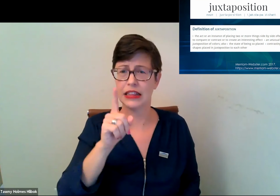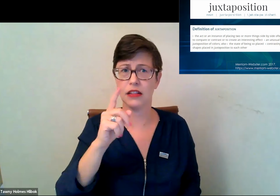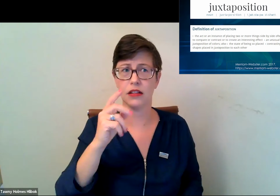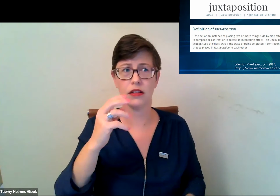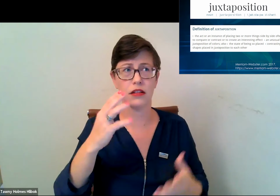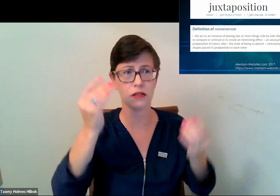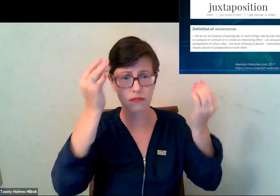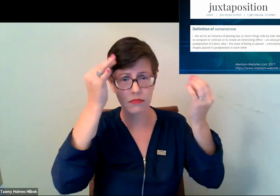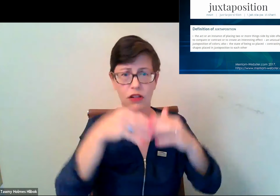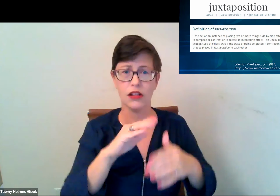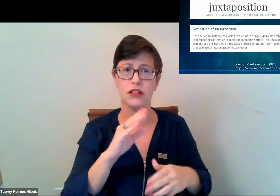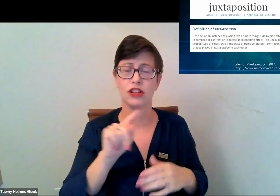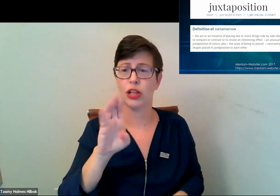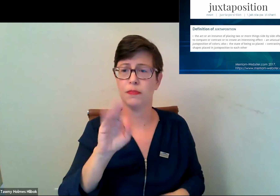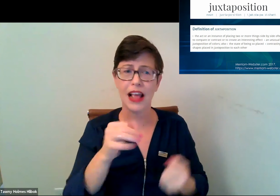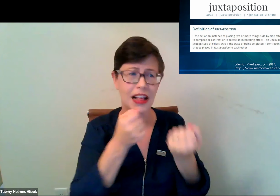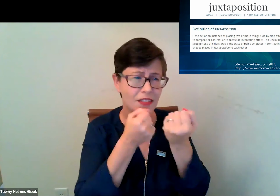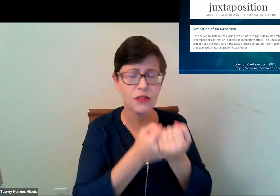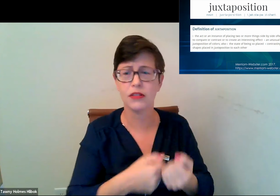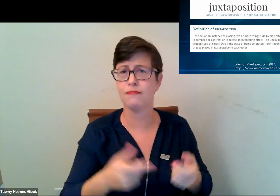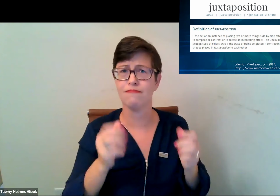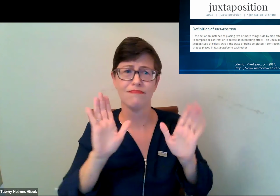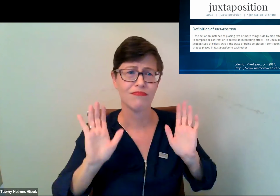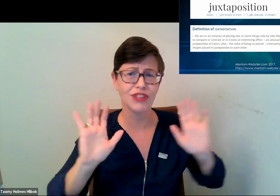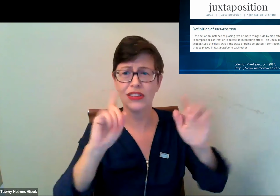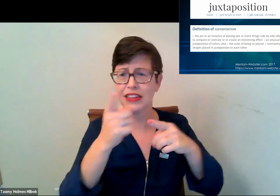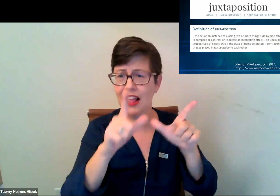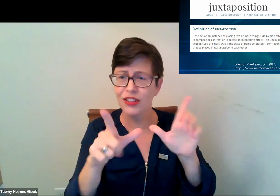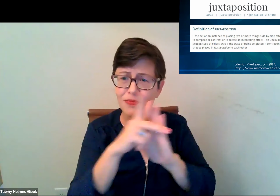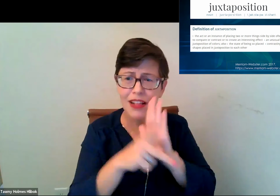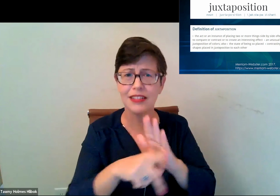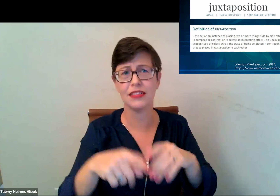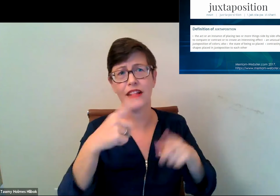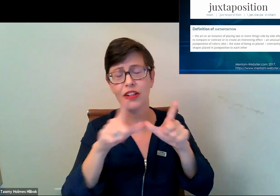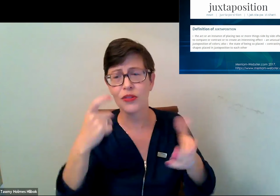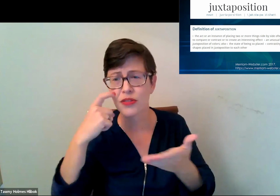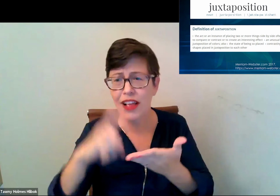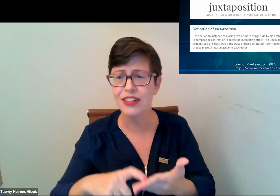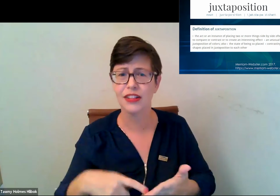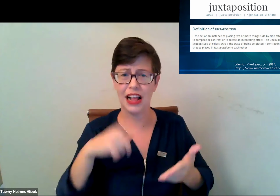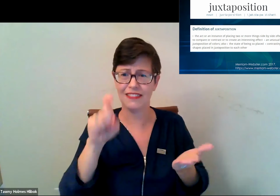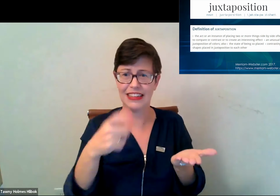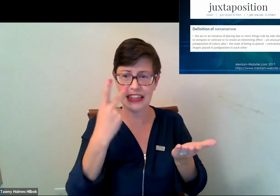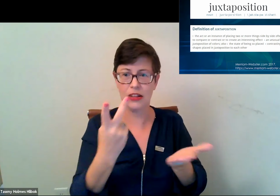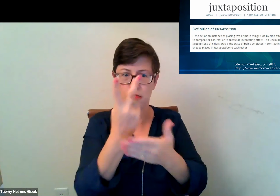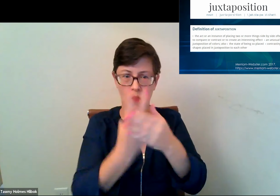Of the juxtaposition of how asl is being used we're going to talk about advocates how we are pushing language policy language.